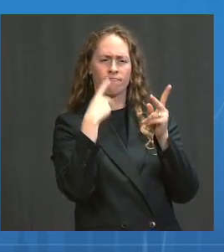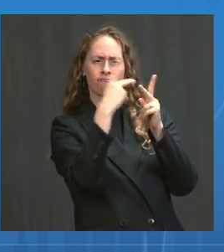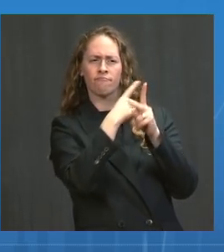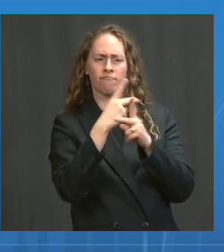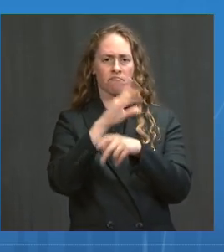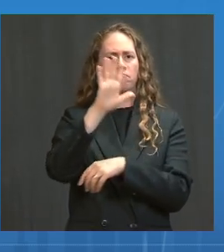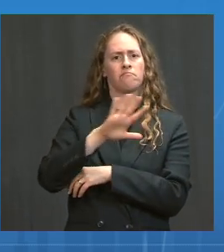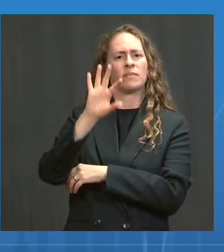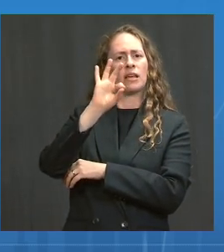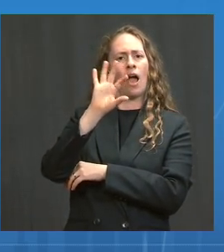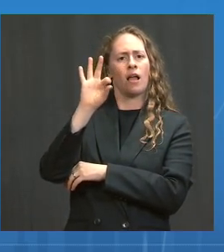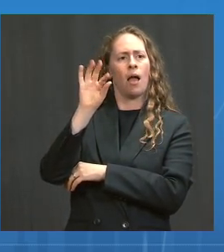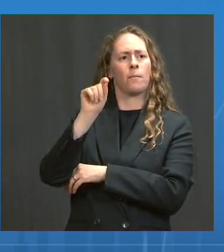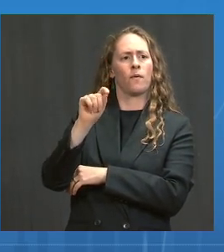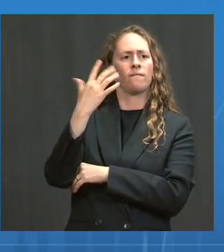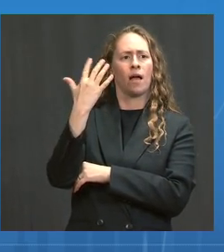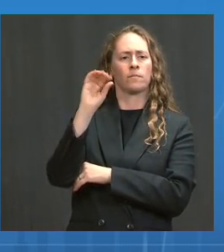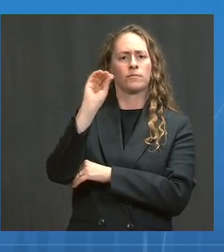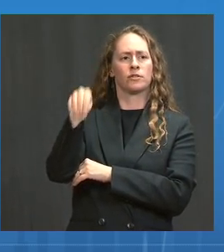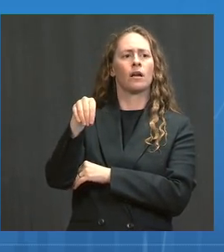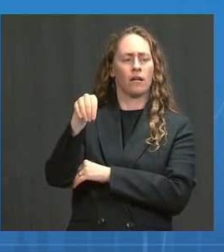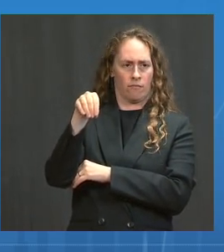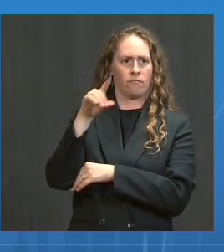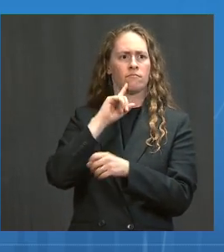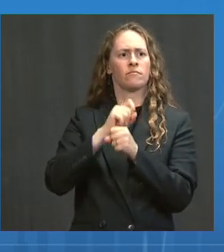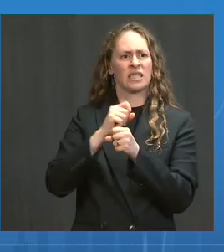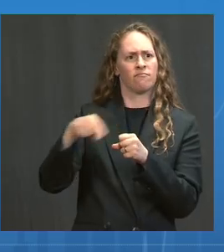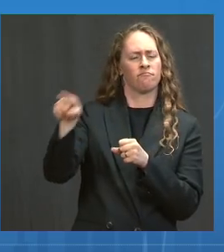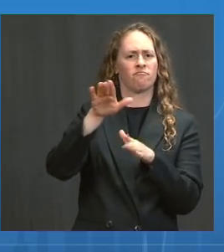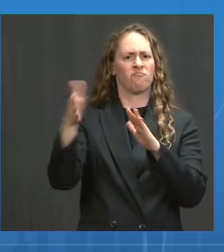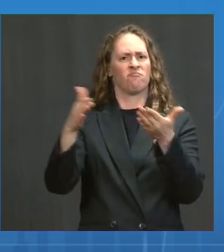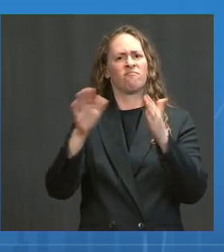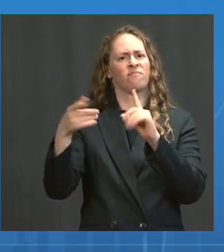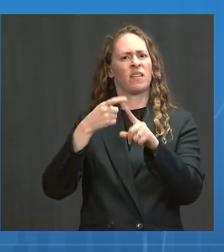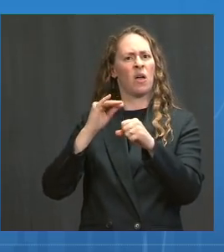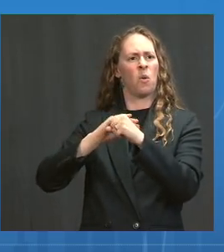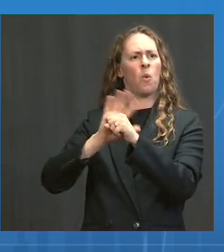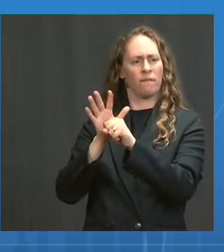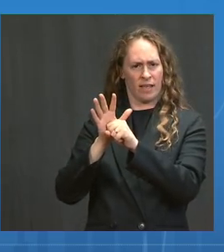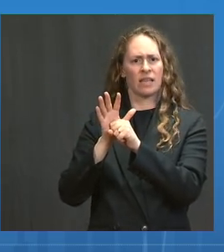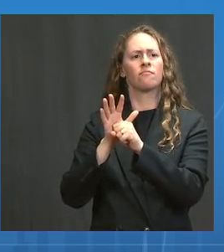from COVID-19 in these states have occurred in unvaccinated people.